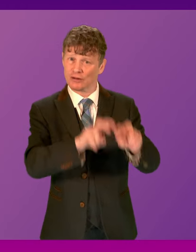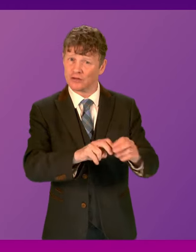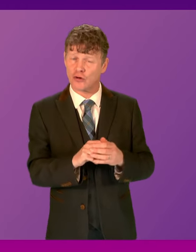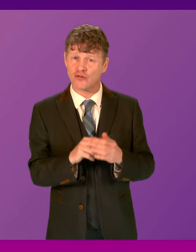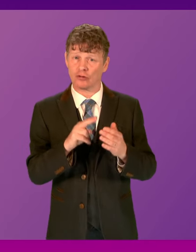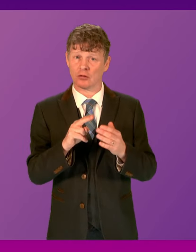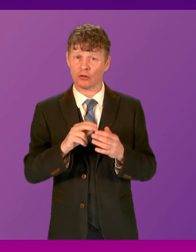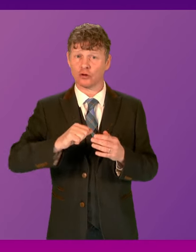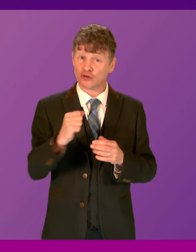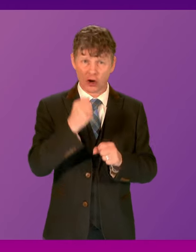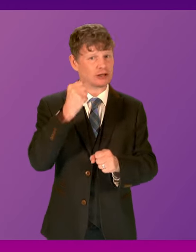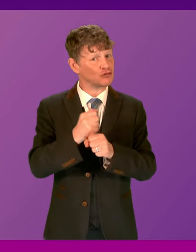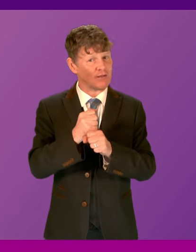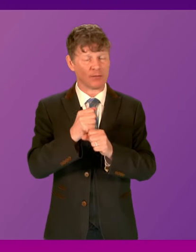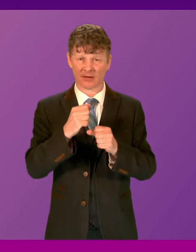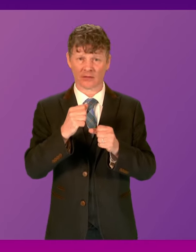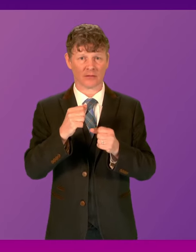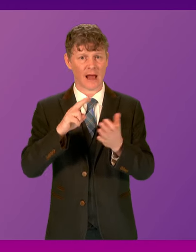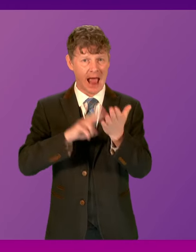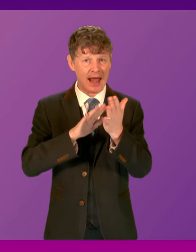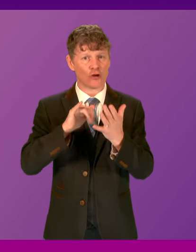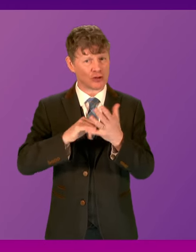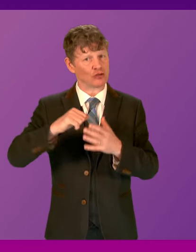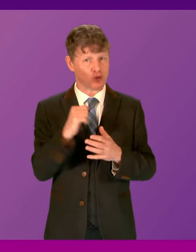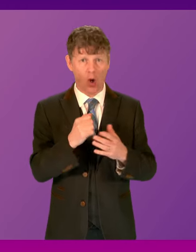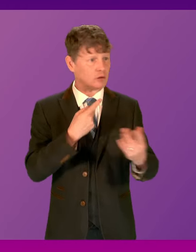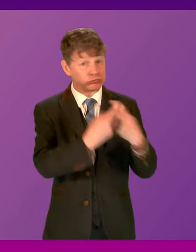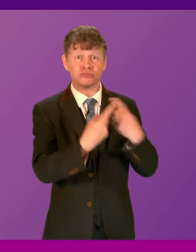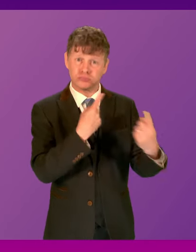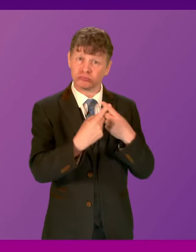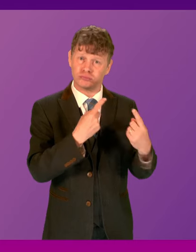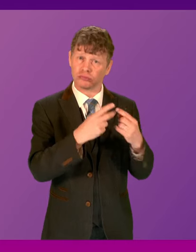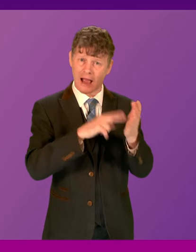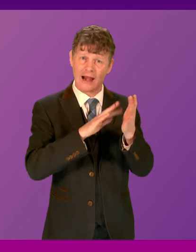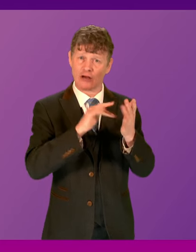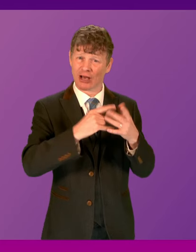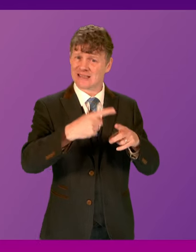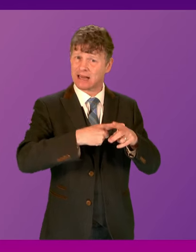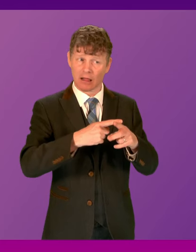Scotland are well engaged with NHS England on its planned study into the use of puberty blockers in